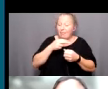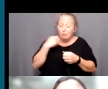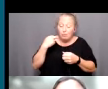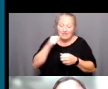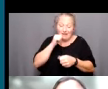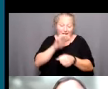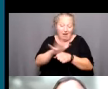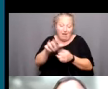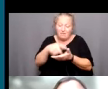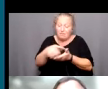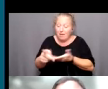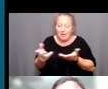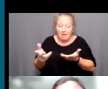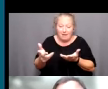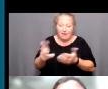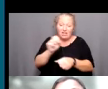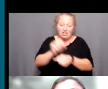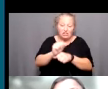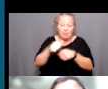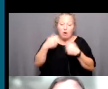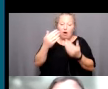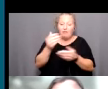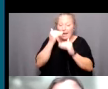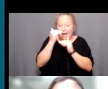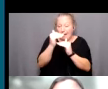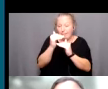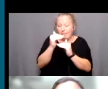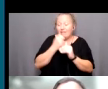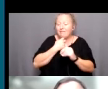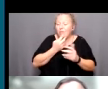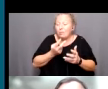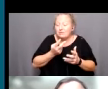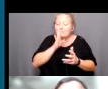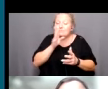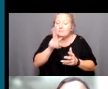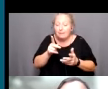They are jobs that offer very limited voice to these workers.